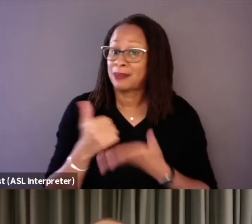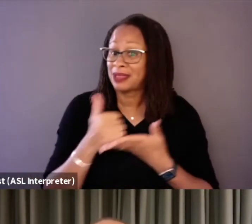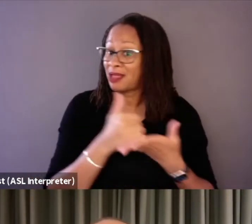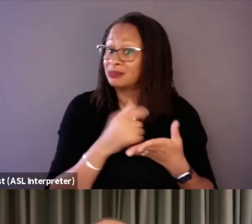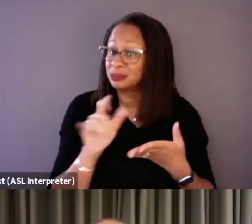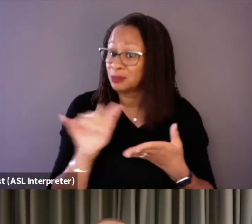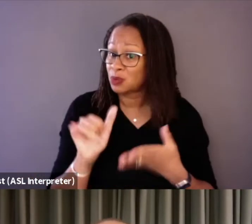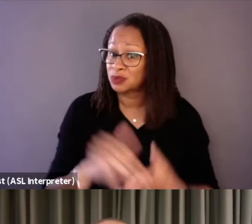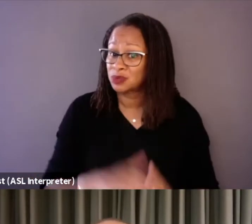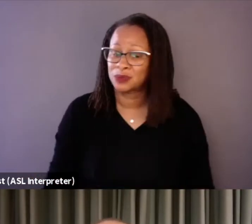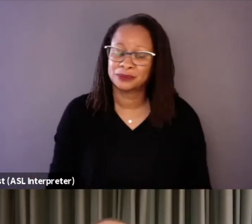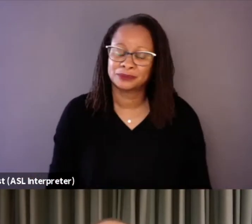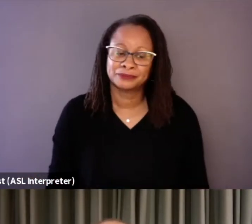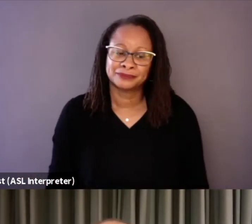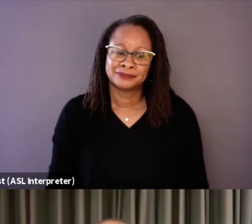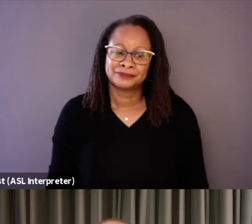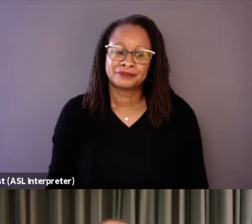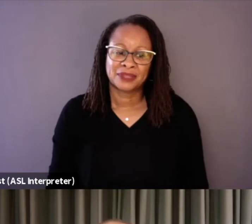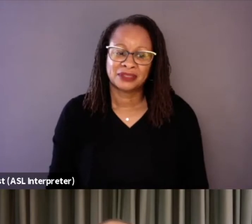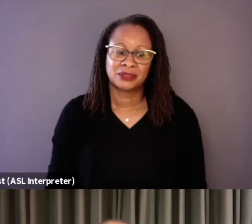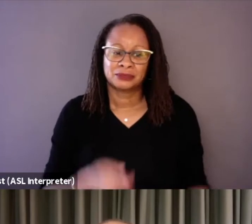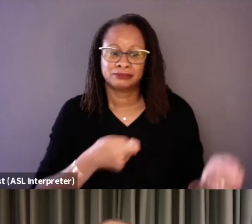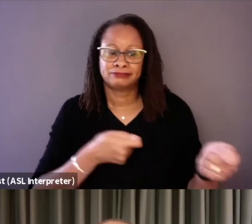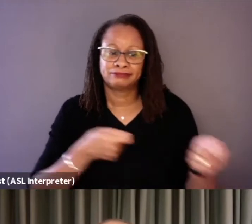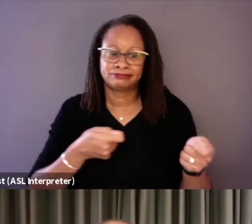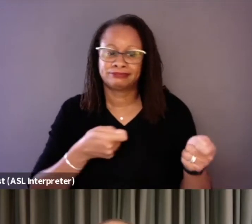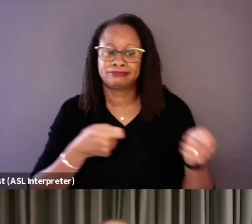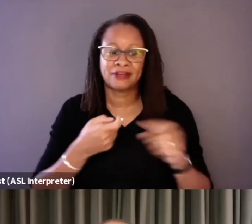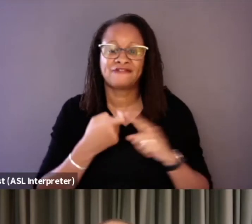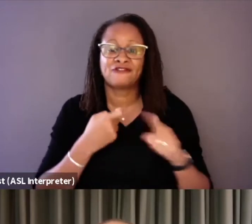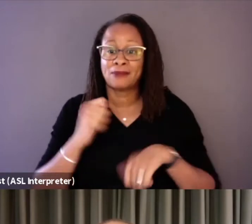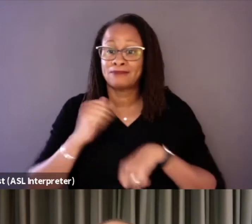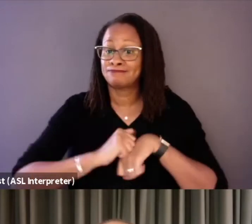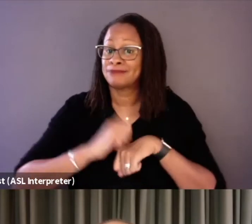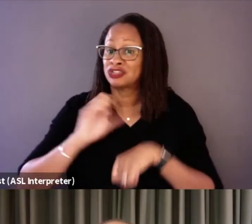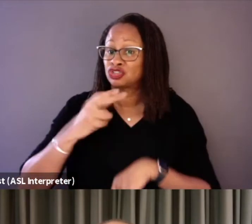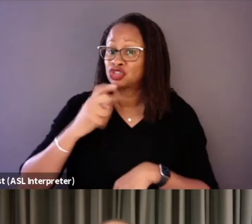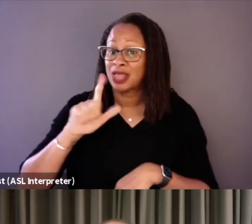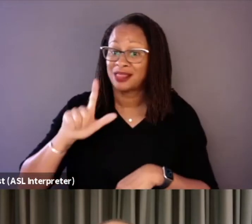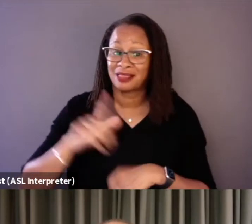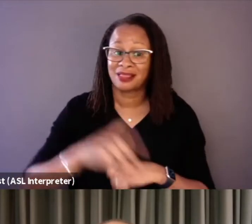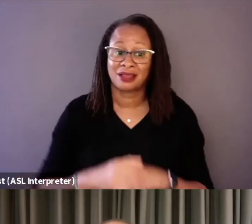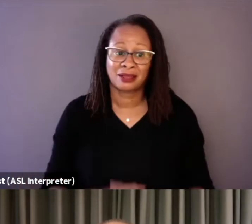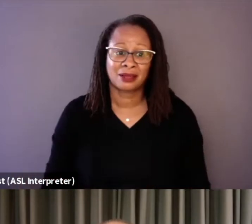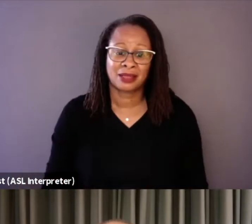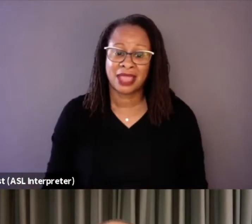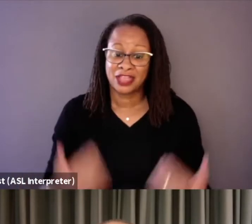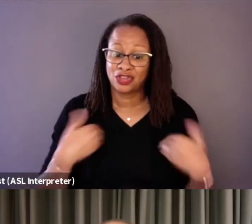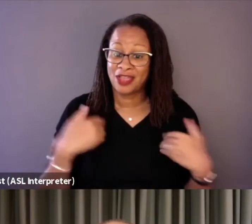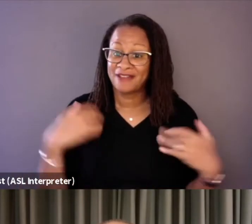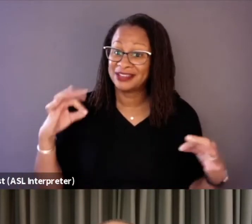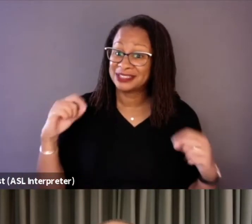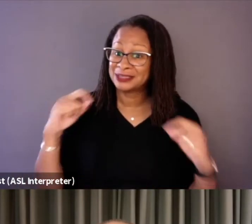Brought him out of his shell a little bit maybe. Do you guys have a particular favorite piece of his or one